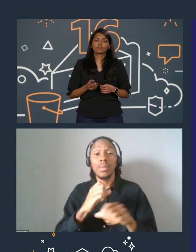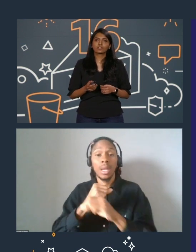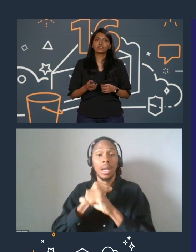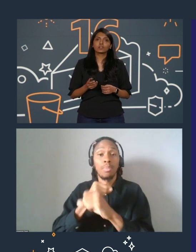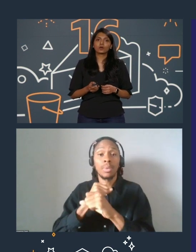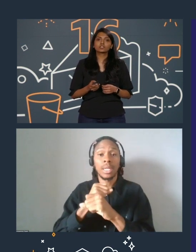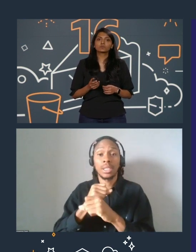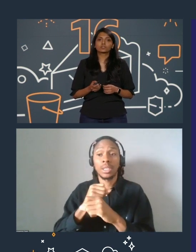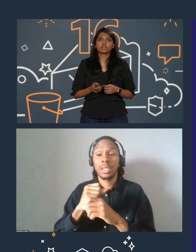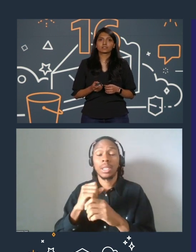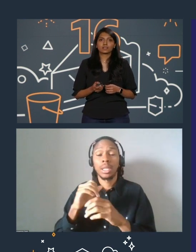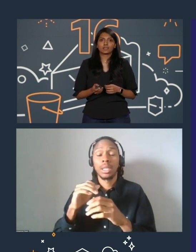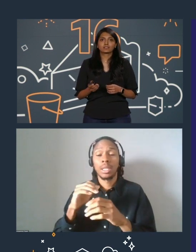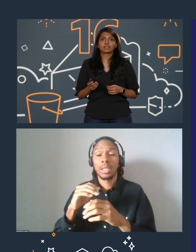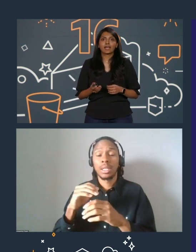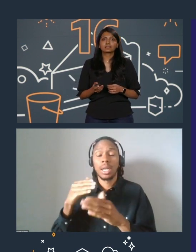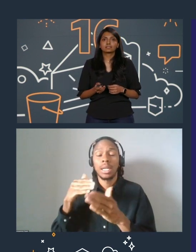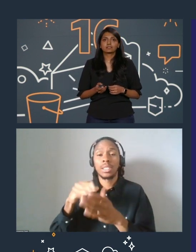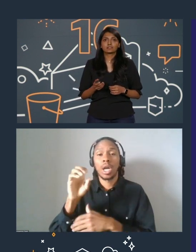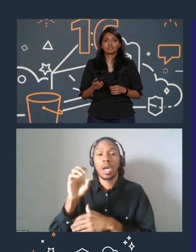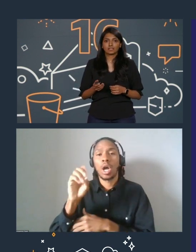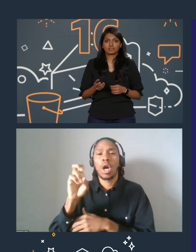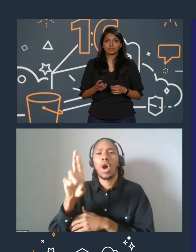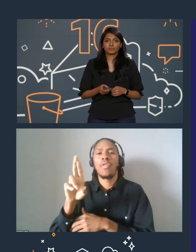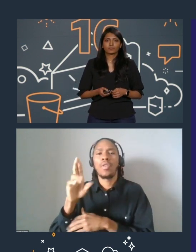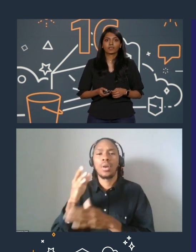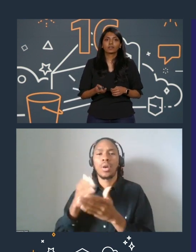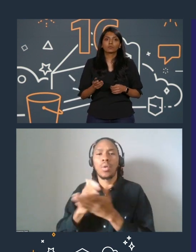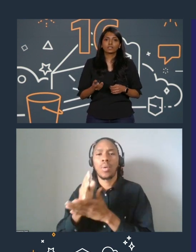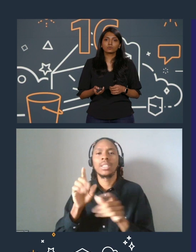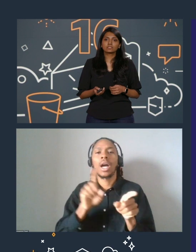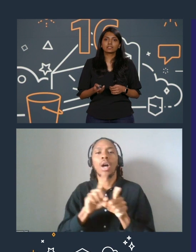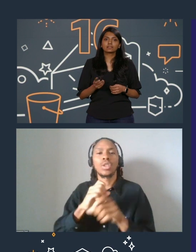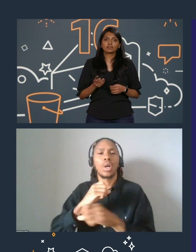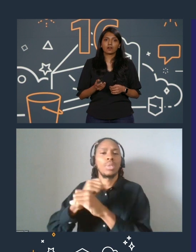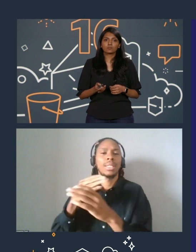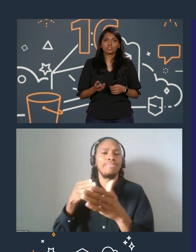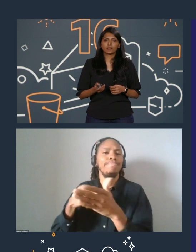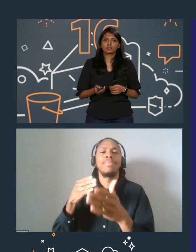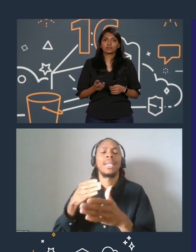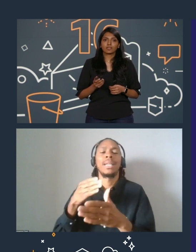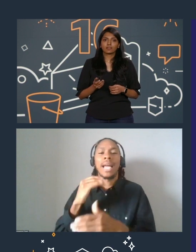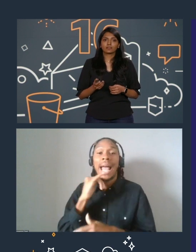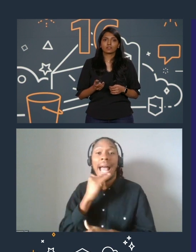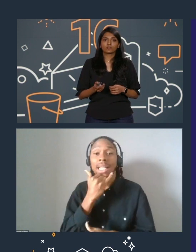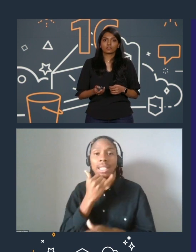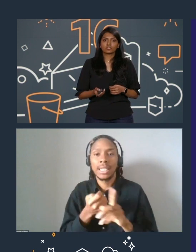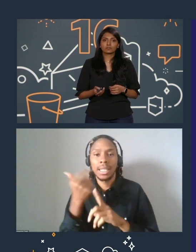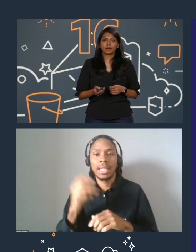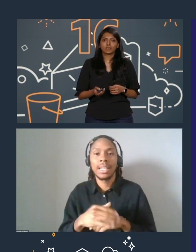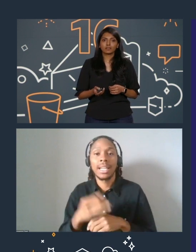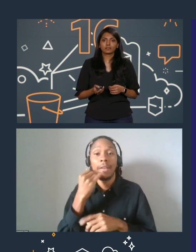versioning also protects against accidental deletes. When you delete an object in your version bucket,